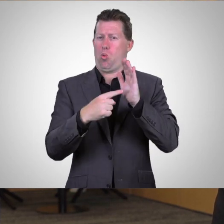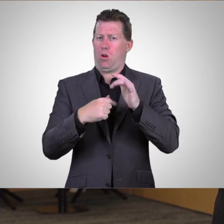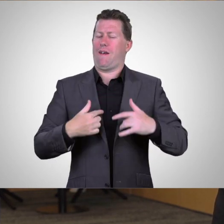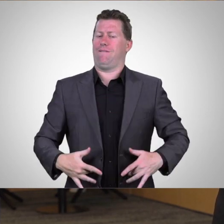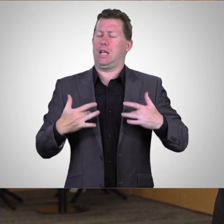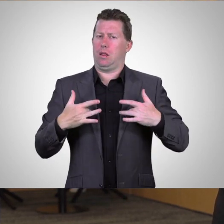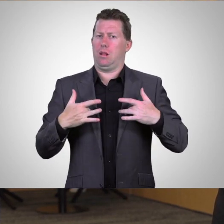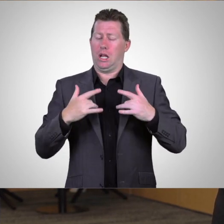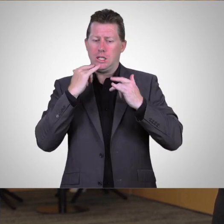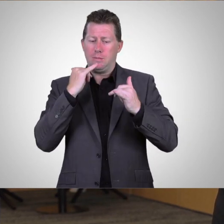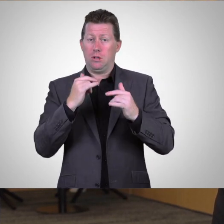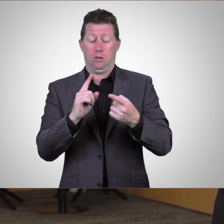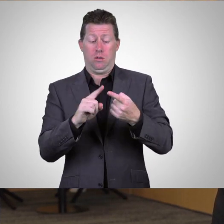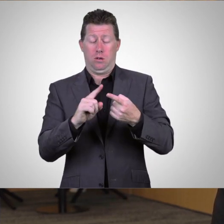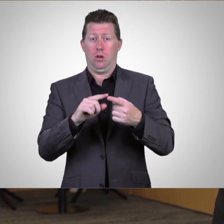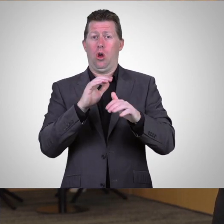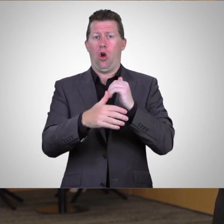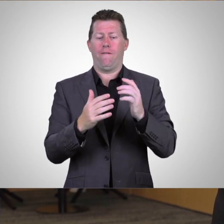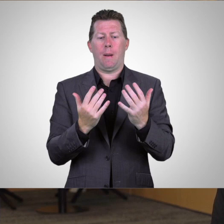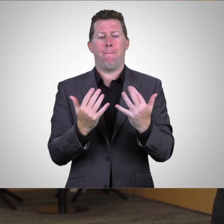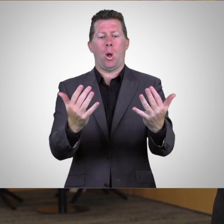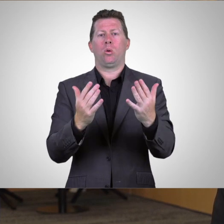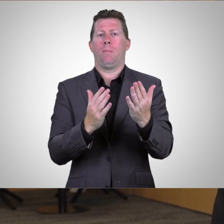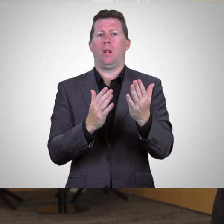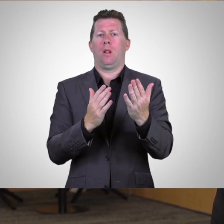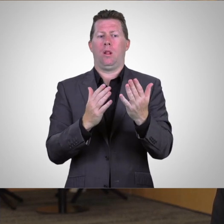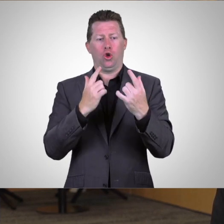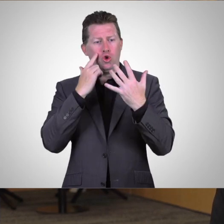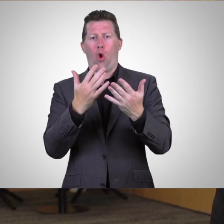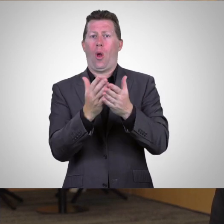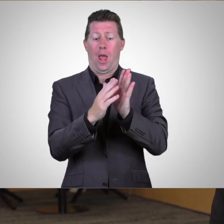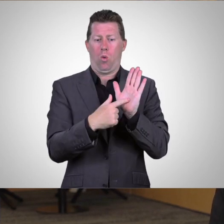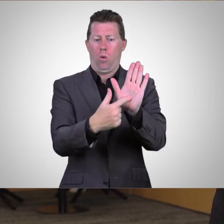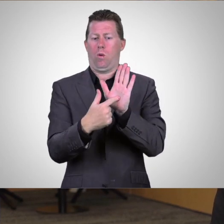the setting of assessment, and the first being around multiple means of representation. And this